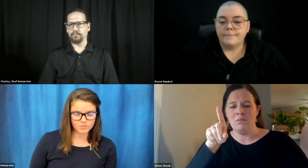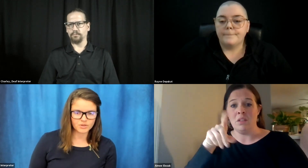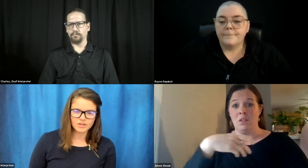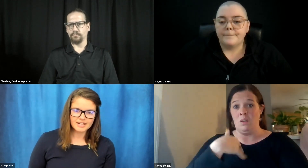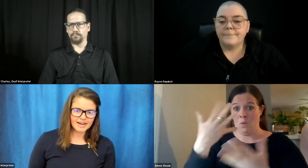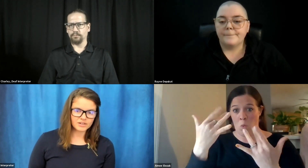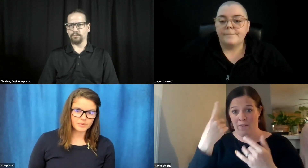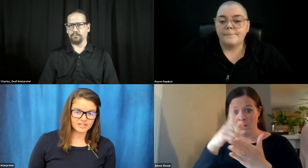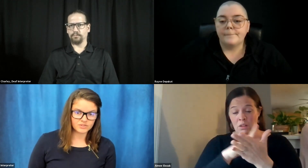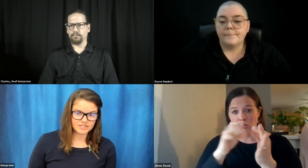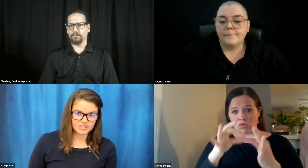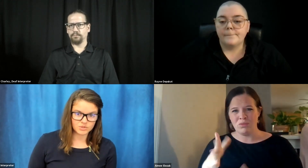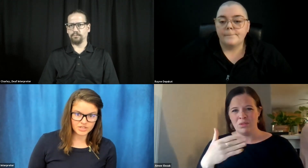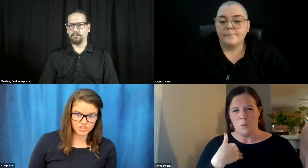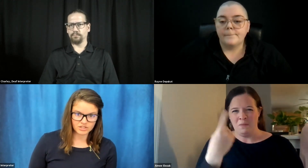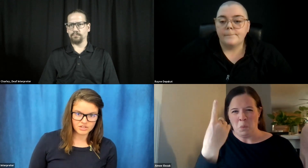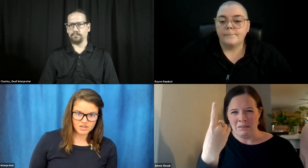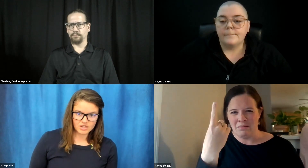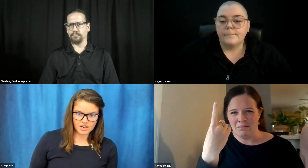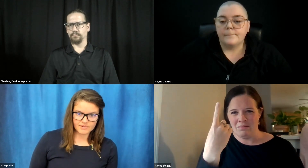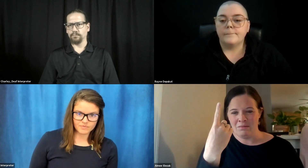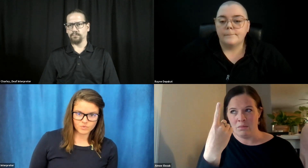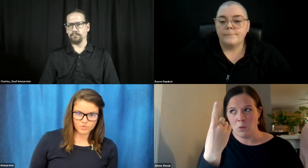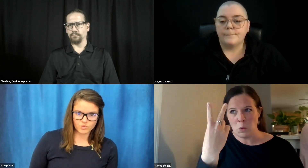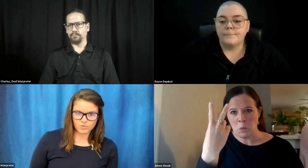interpreter, how do we handle the situation.